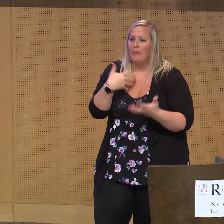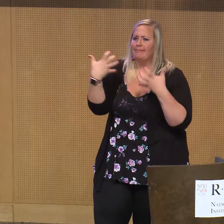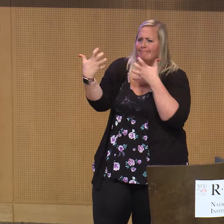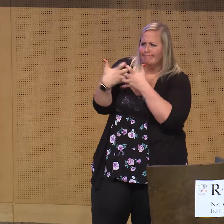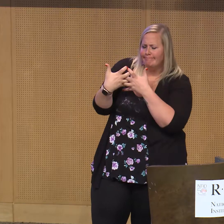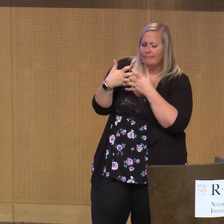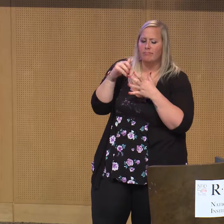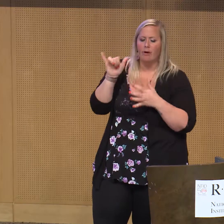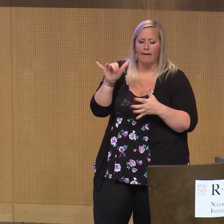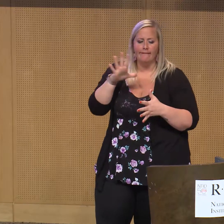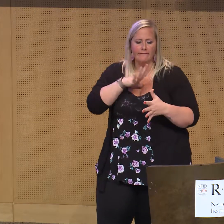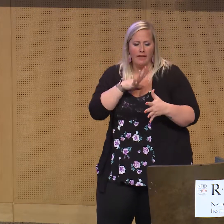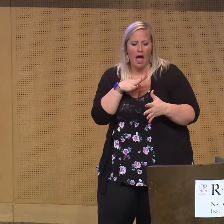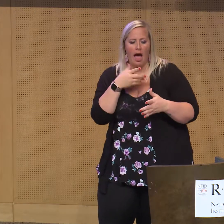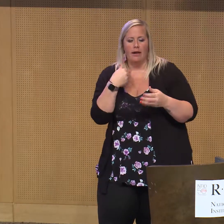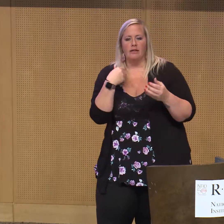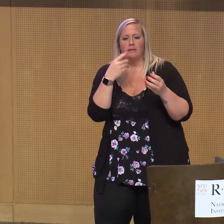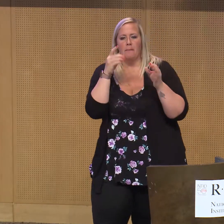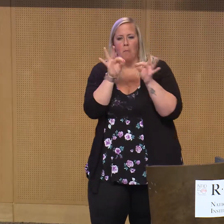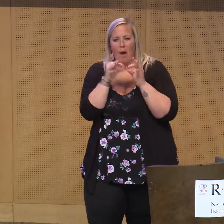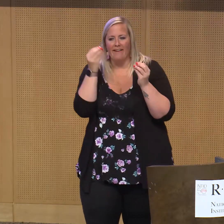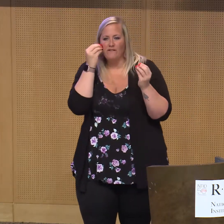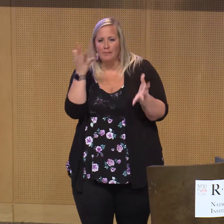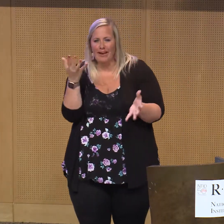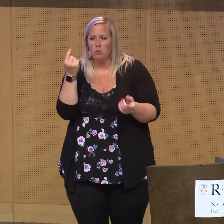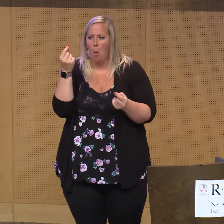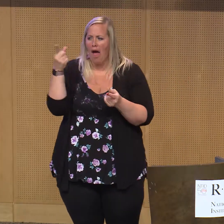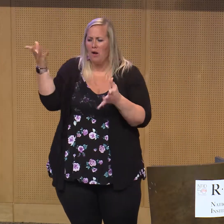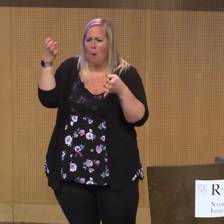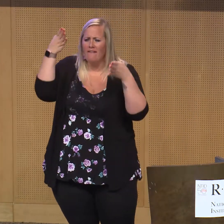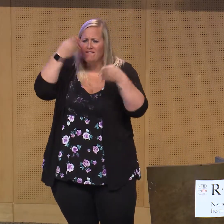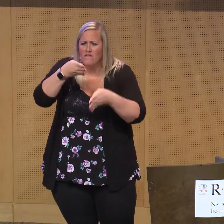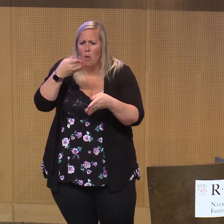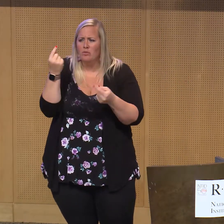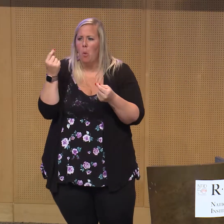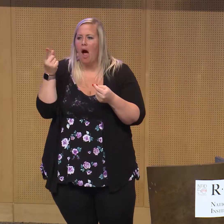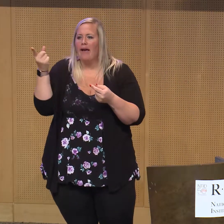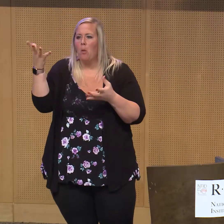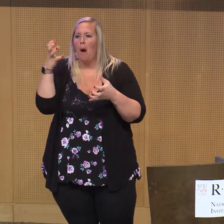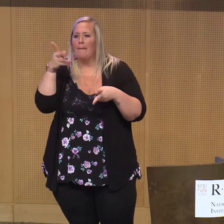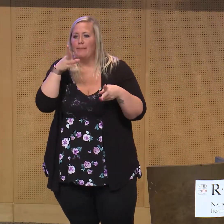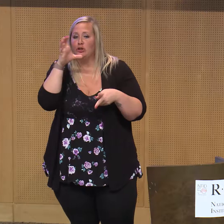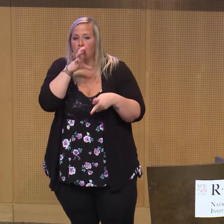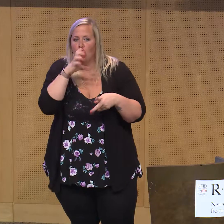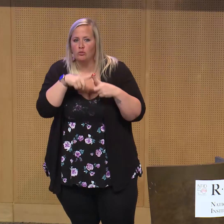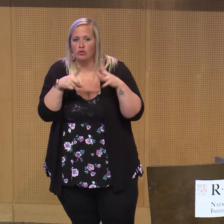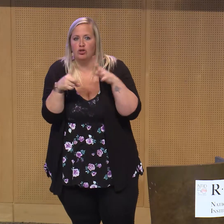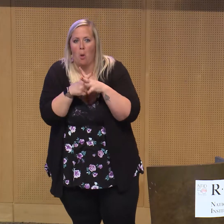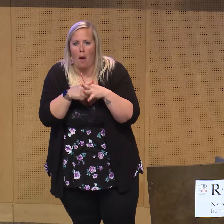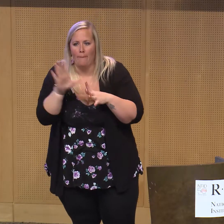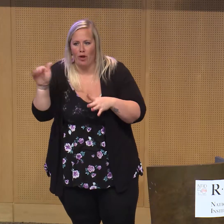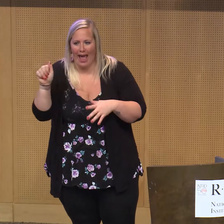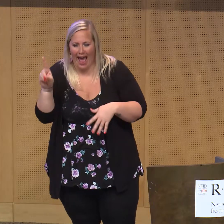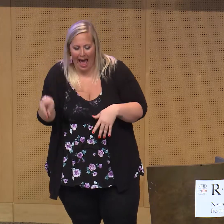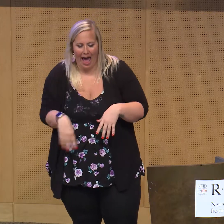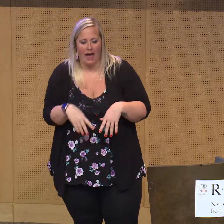how much they're willing to spend on a daily basis, and then I build an ad campaign to meet that. But it's important that it focuses on the kind of clients